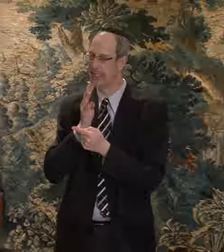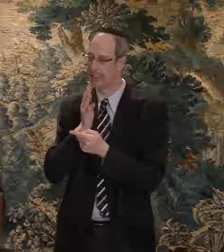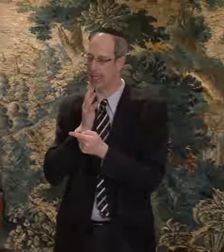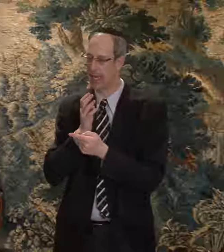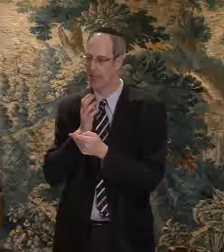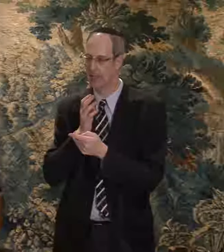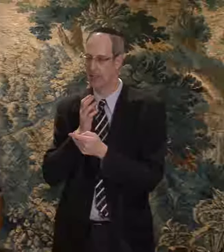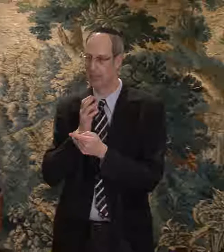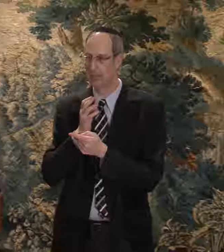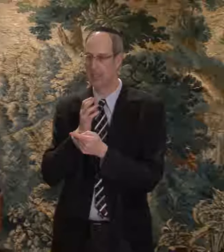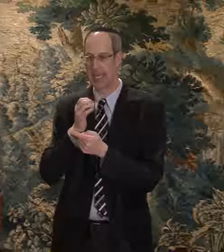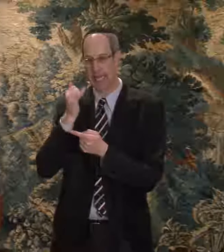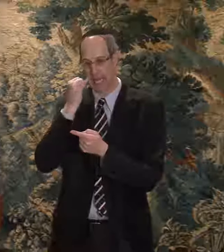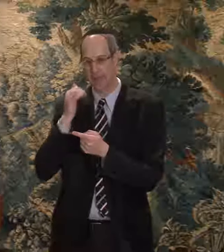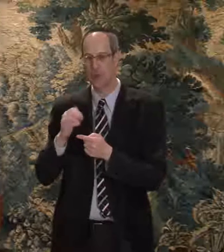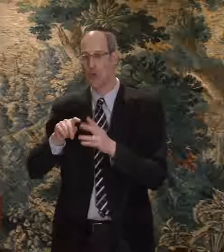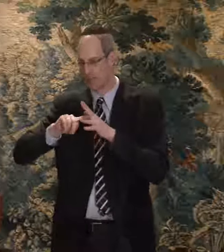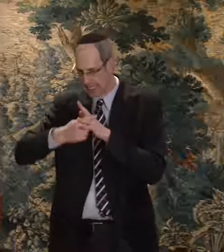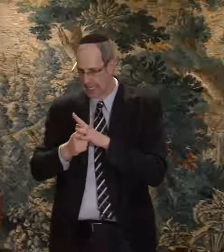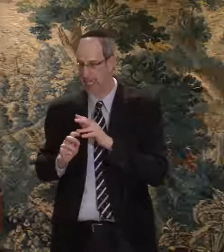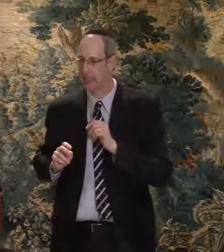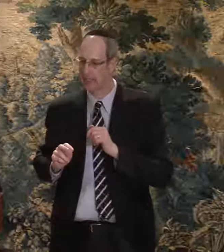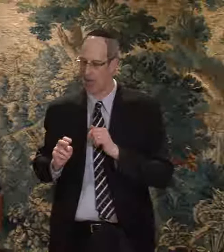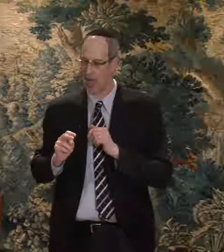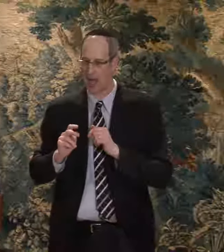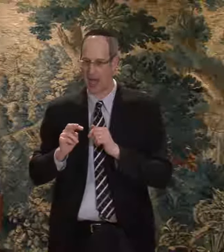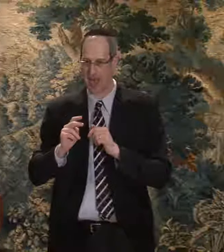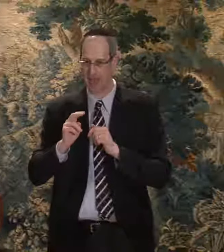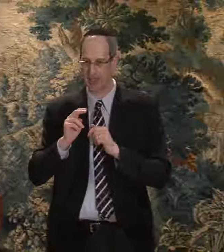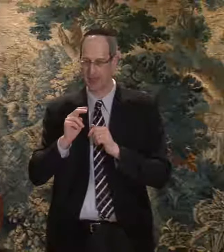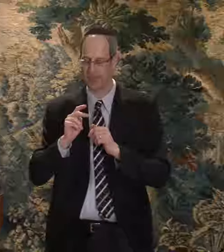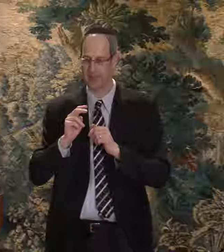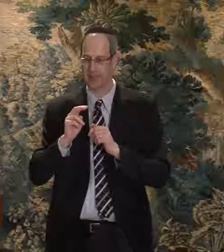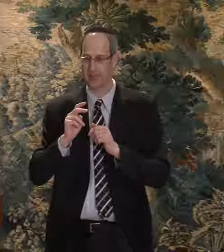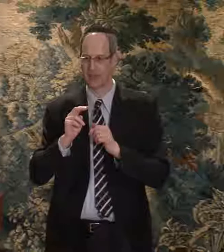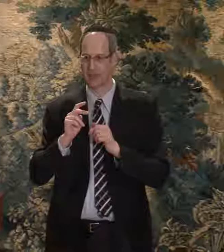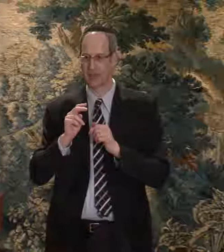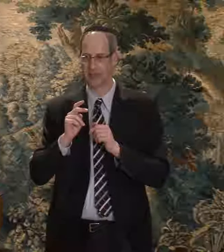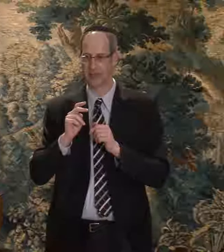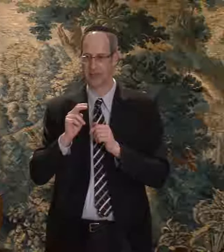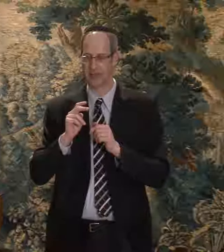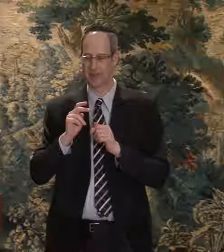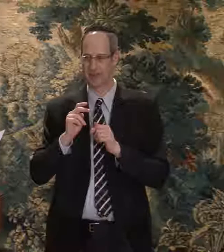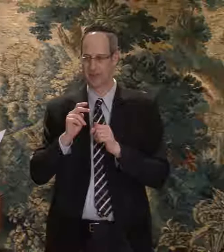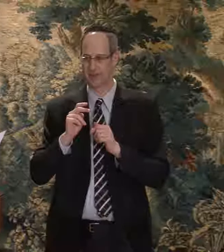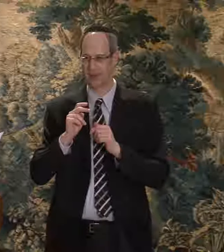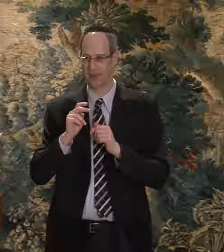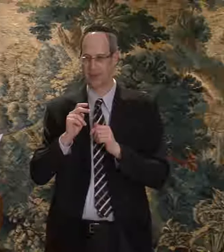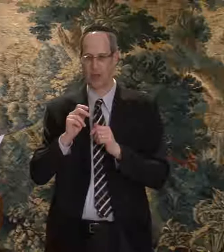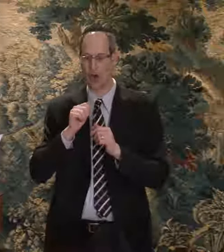horror if you began climbing the mountain I'll tell you man a low hum assumption the more high mustapha kamel more don't be like those that are